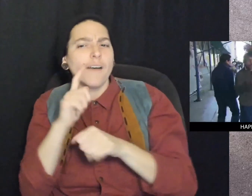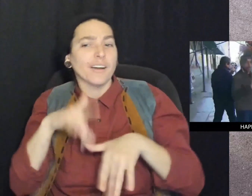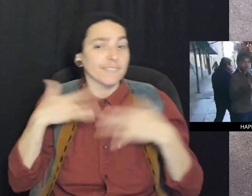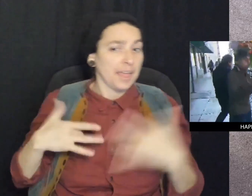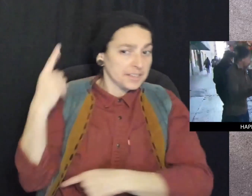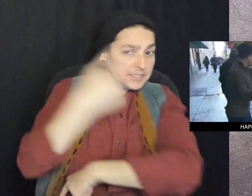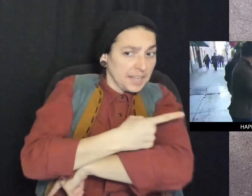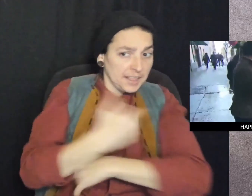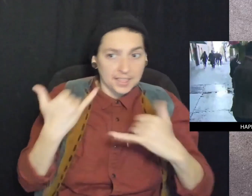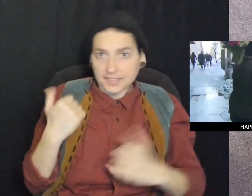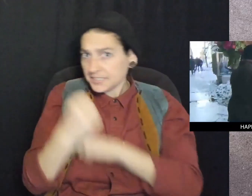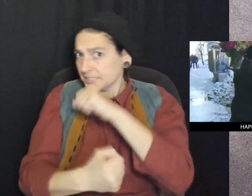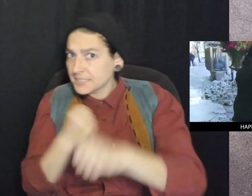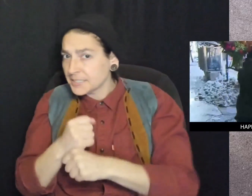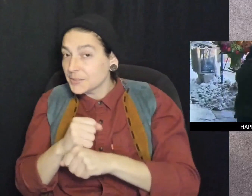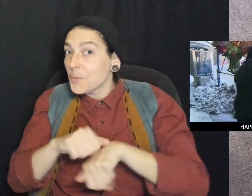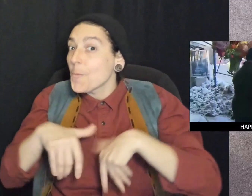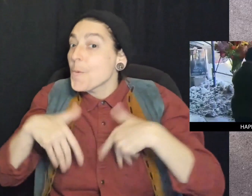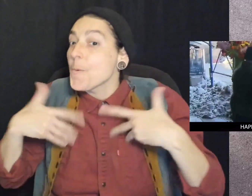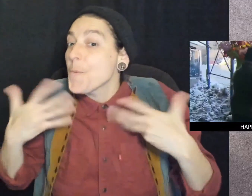what did you get for Valentines this day this year